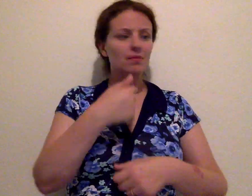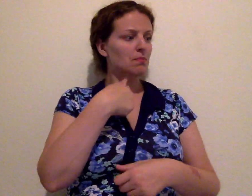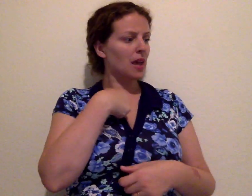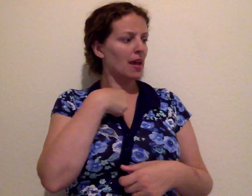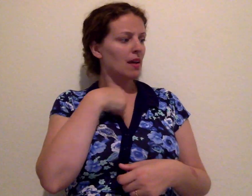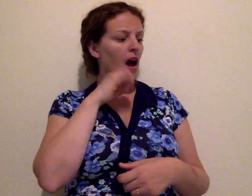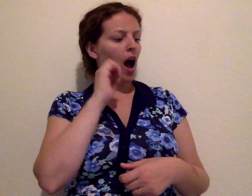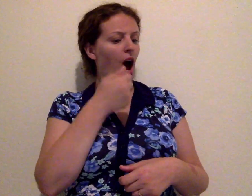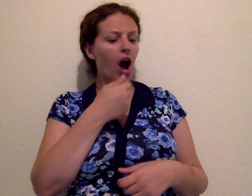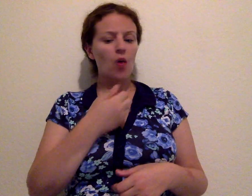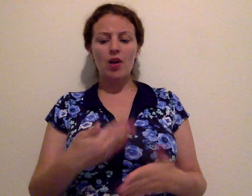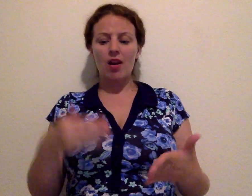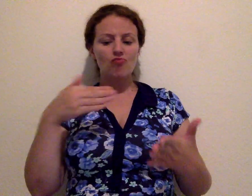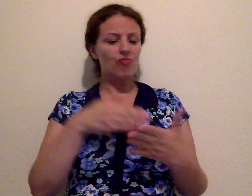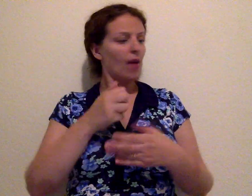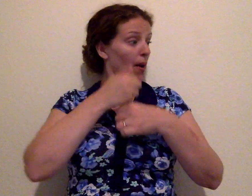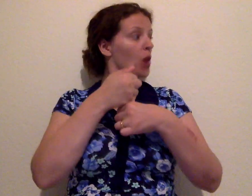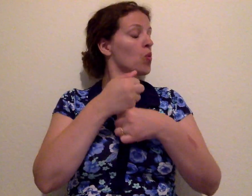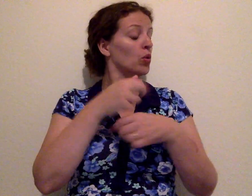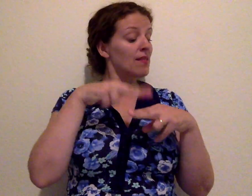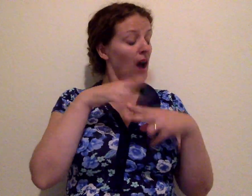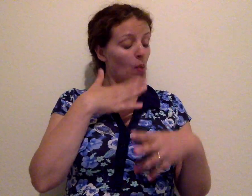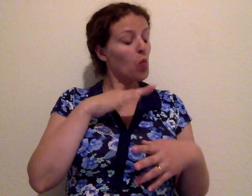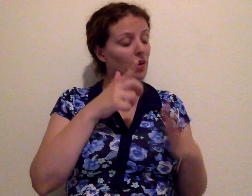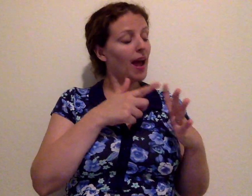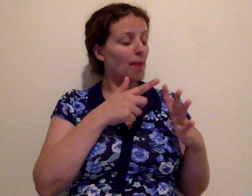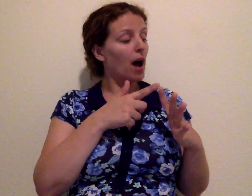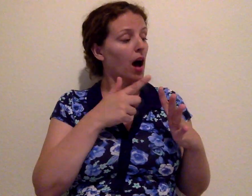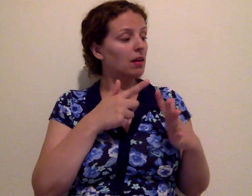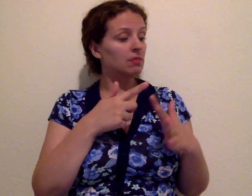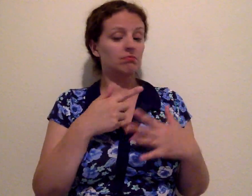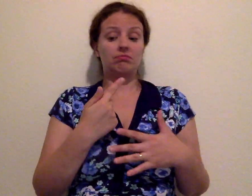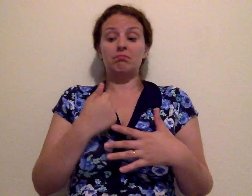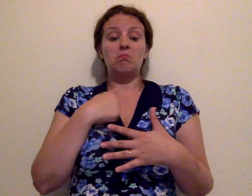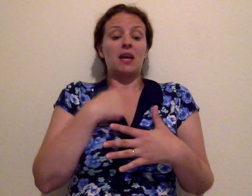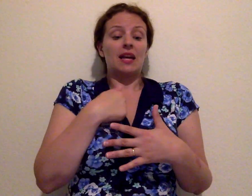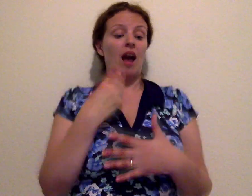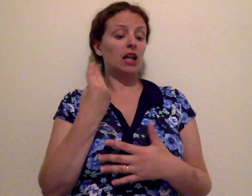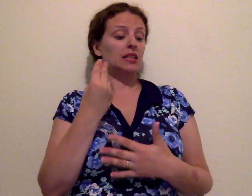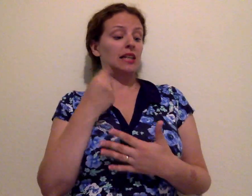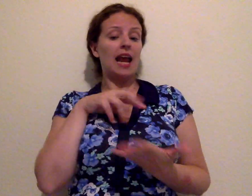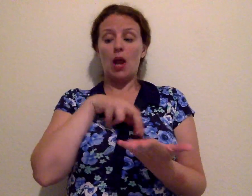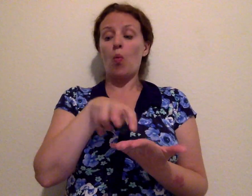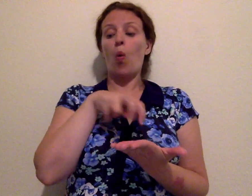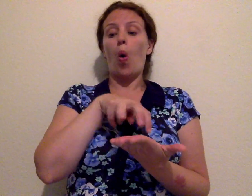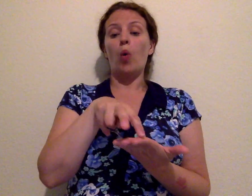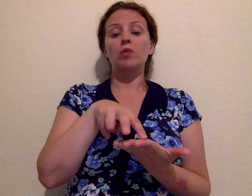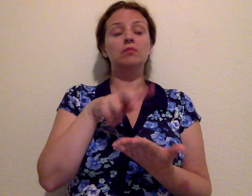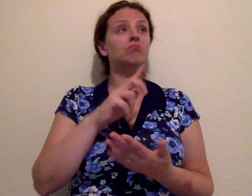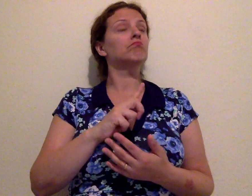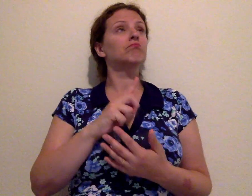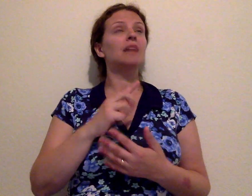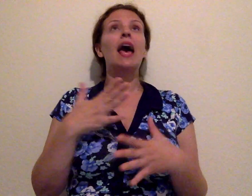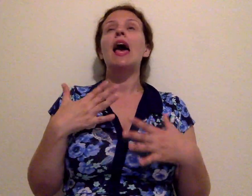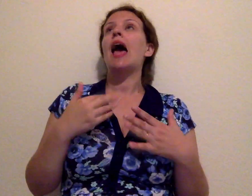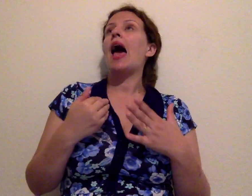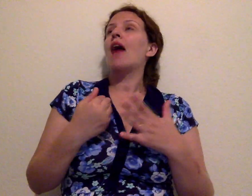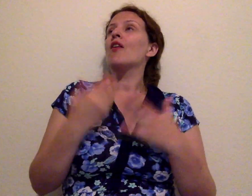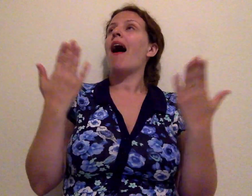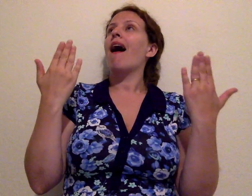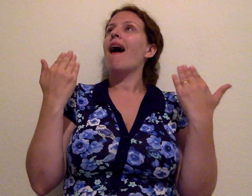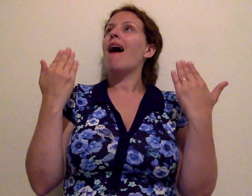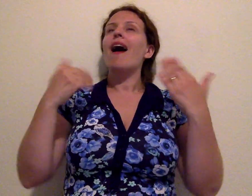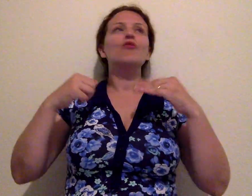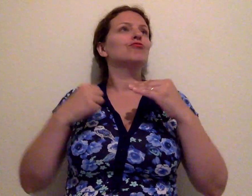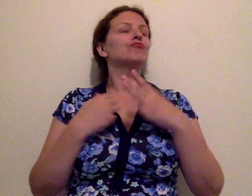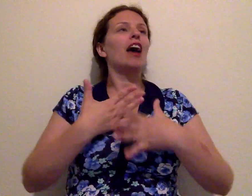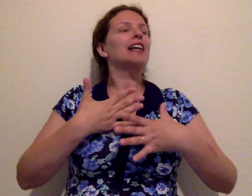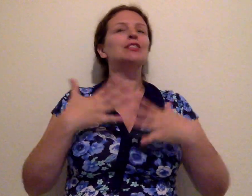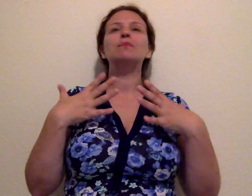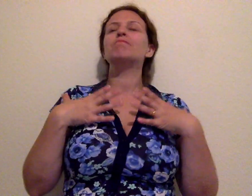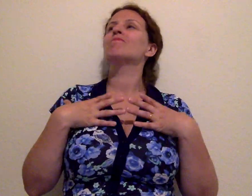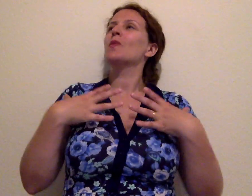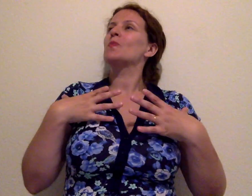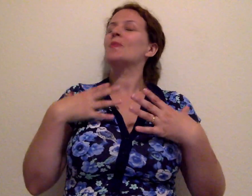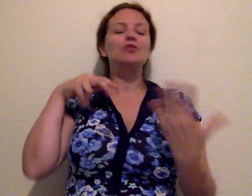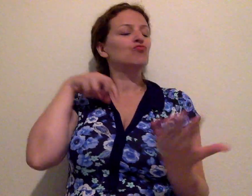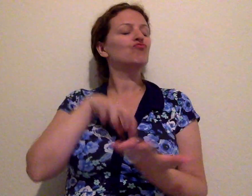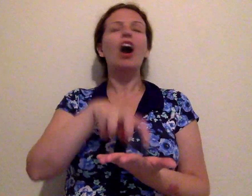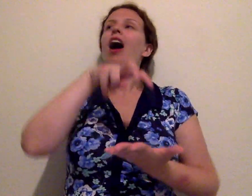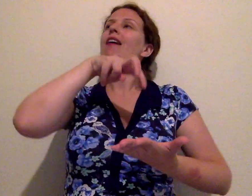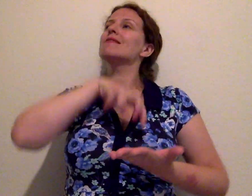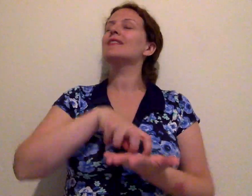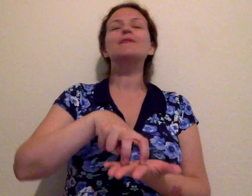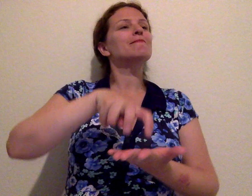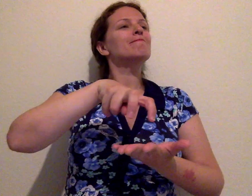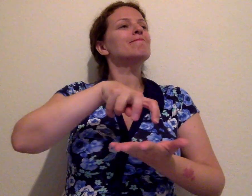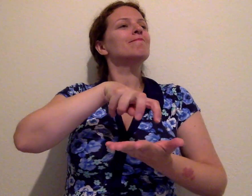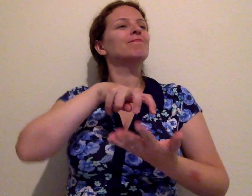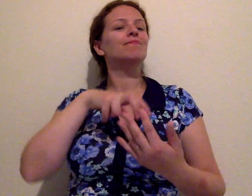"Emma I will arrive by horse if I want, I nearly walked, I prefer the fresh air.